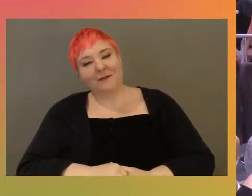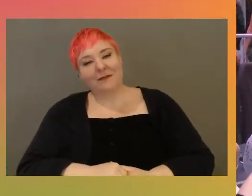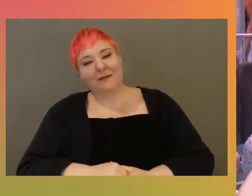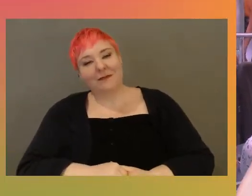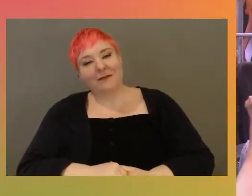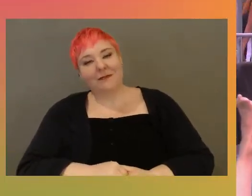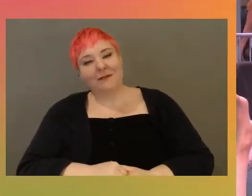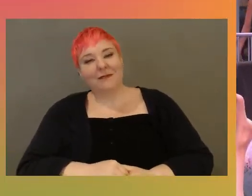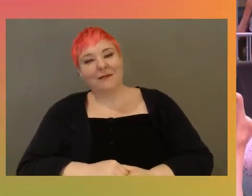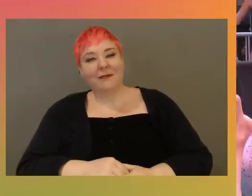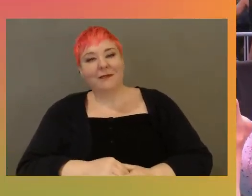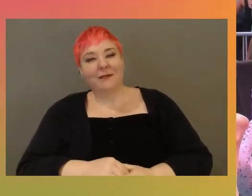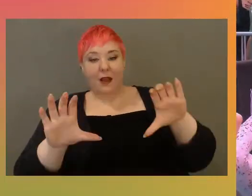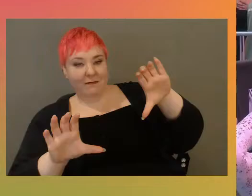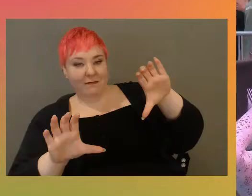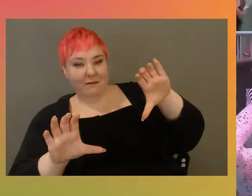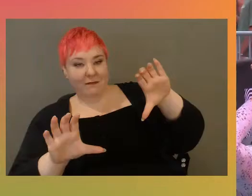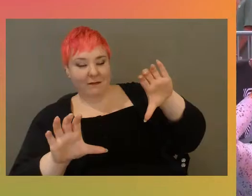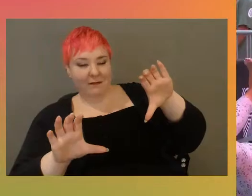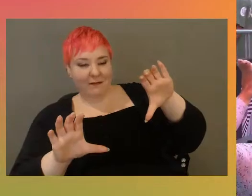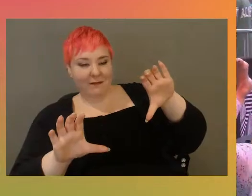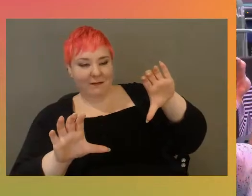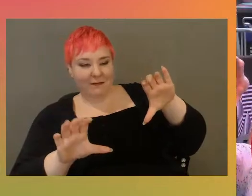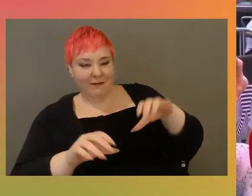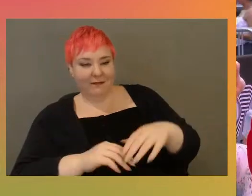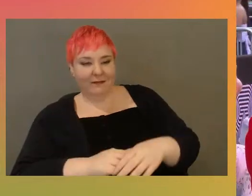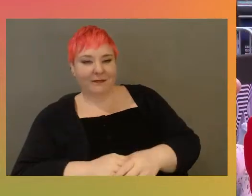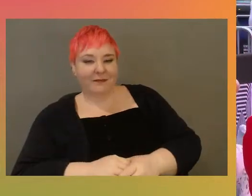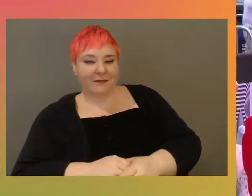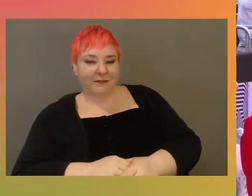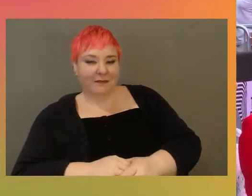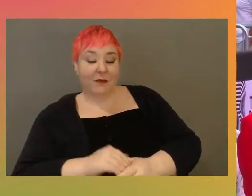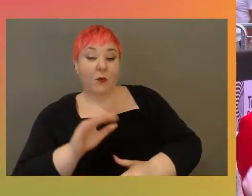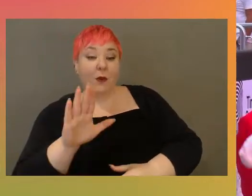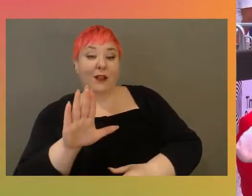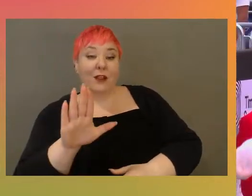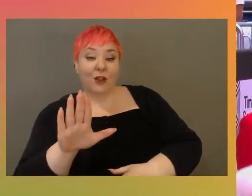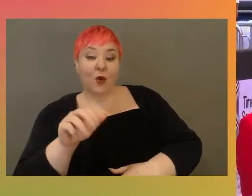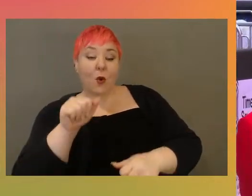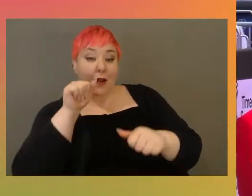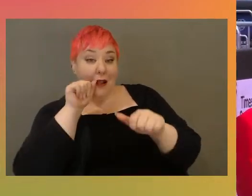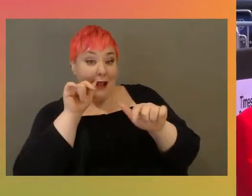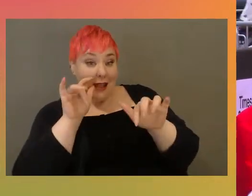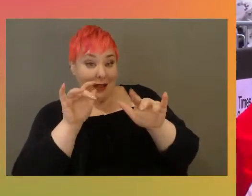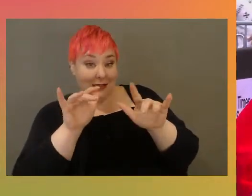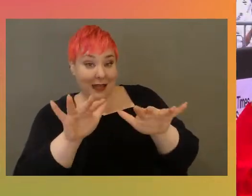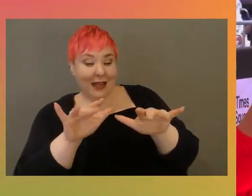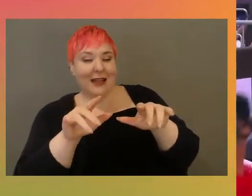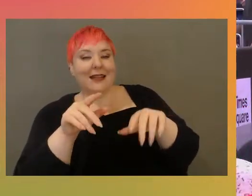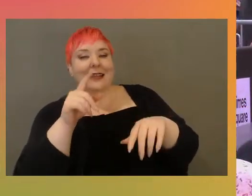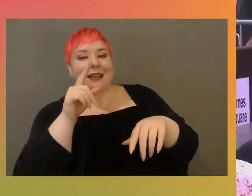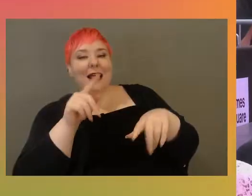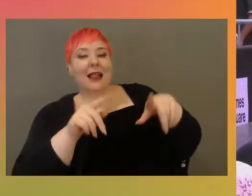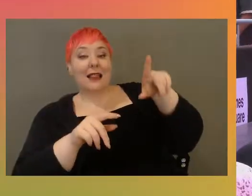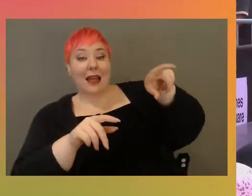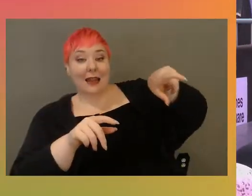YOUR LEFT ARMPIT. WOW. SQUARE OFF YOUR HIPS,, HARD TO